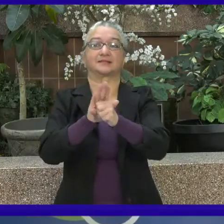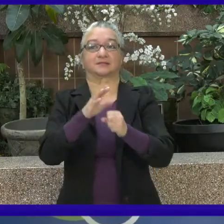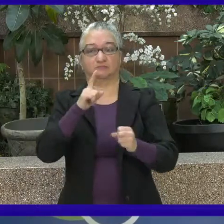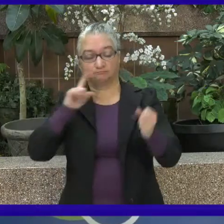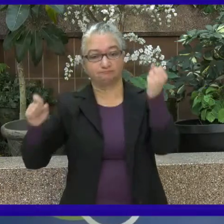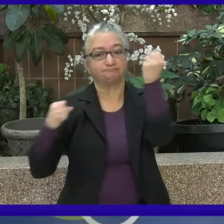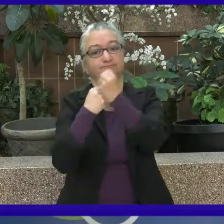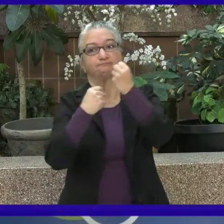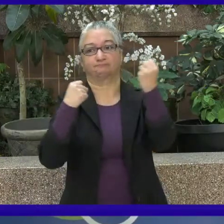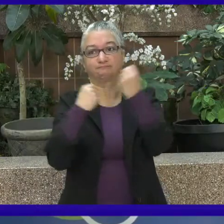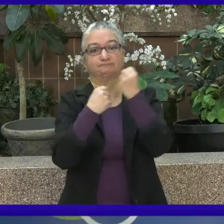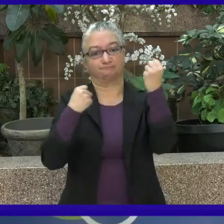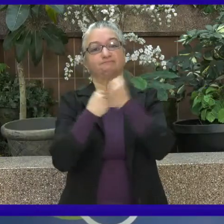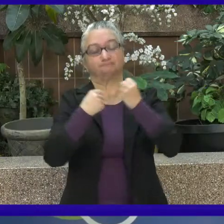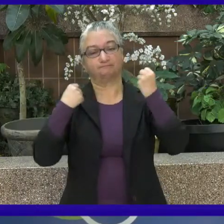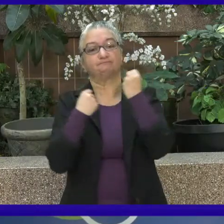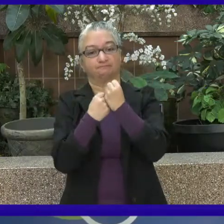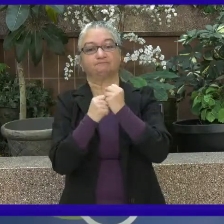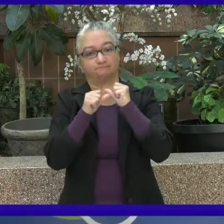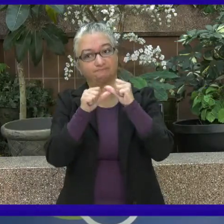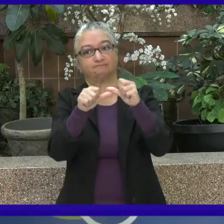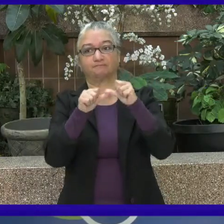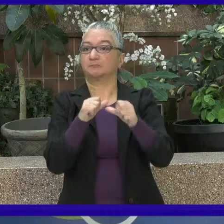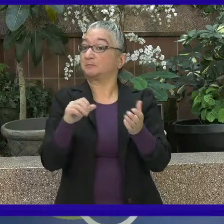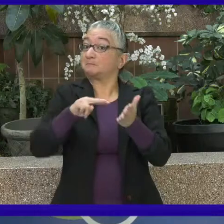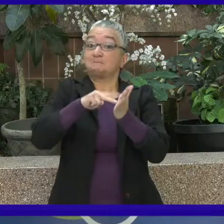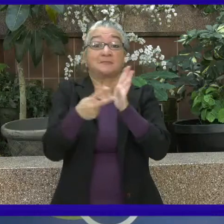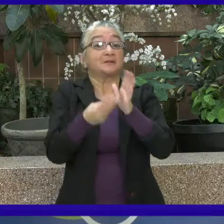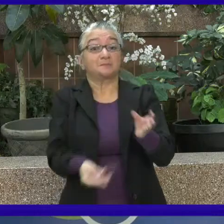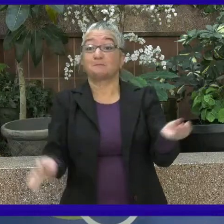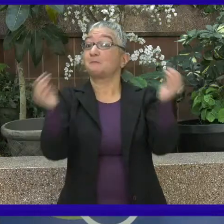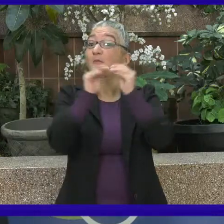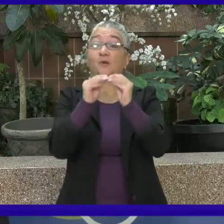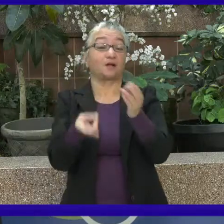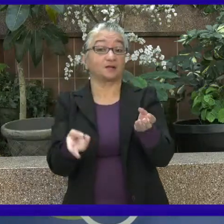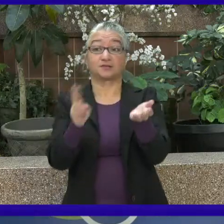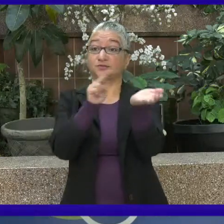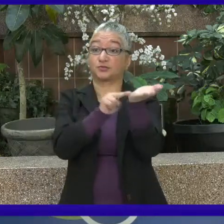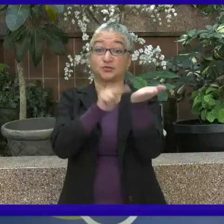to increase the number of nursing seats in this province and we welcome yesterday's announcements